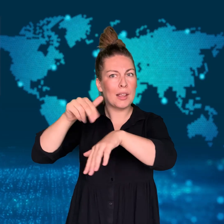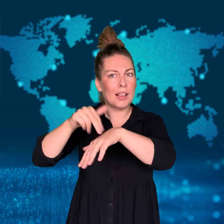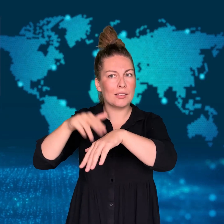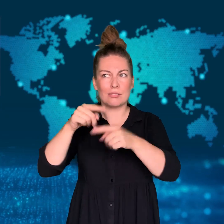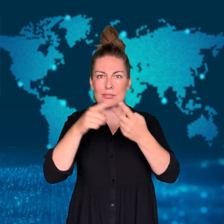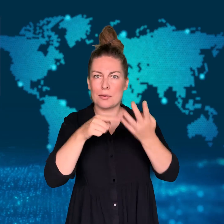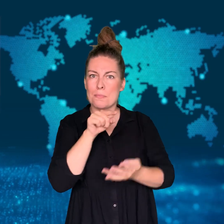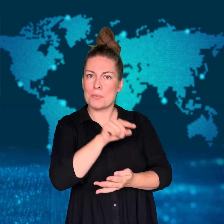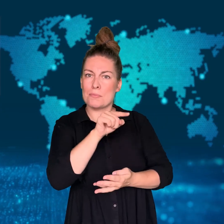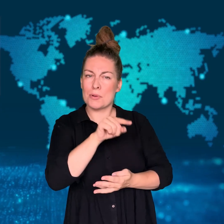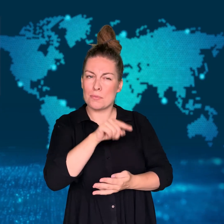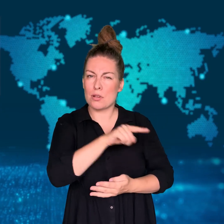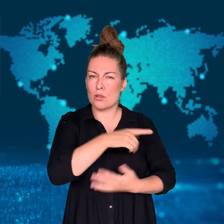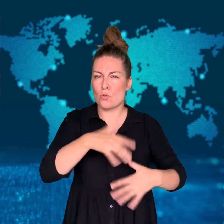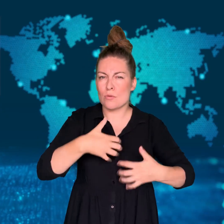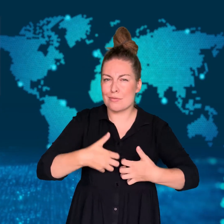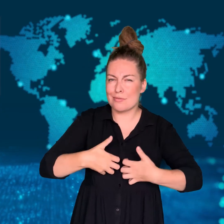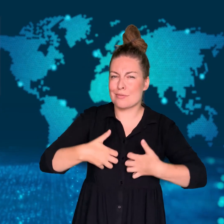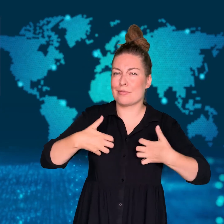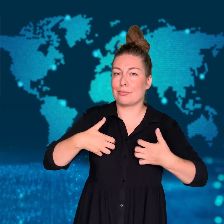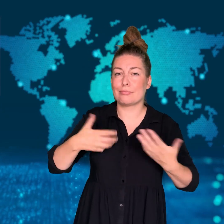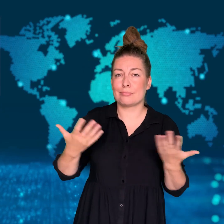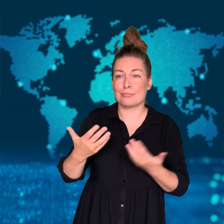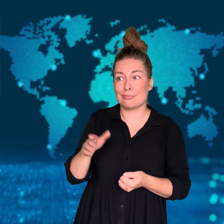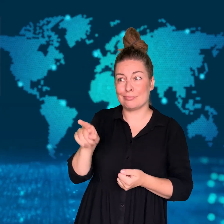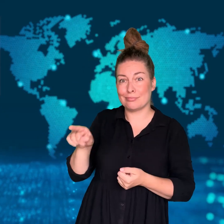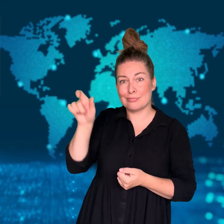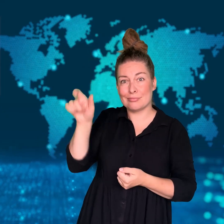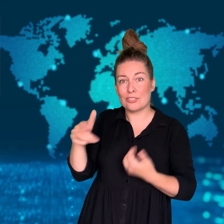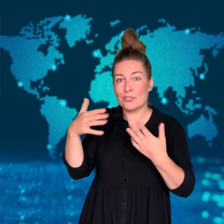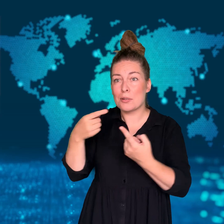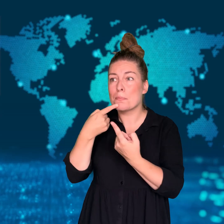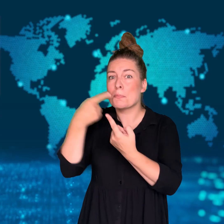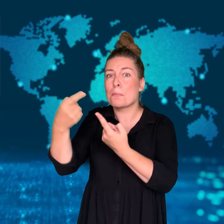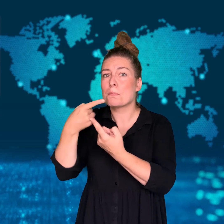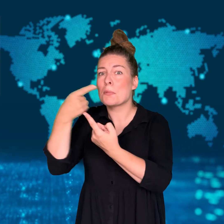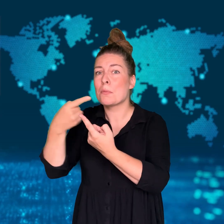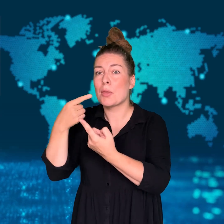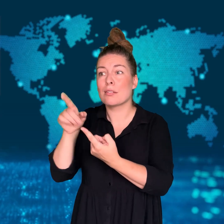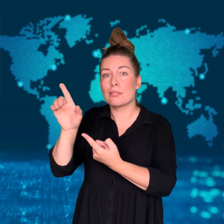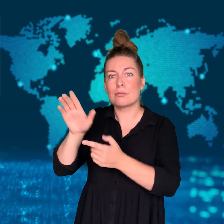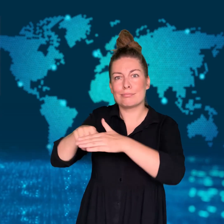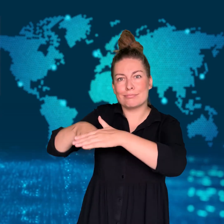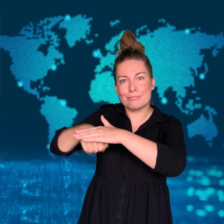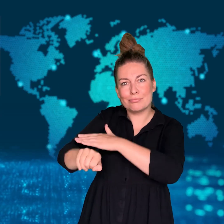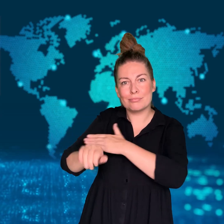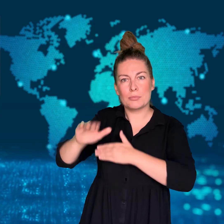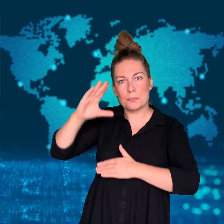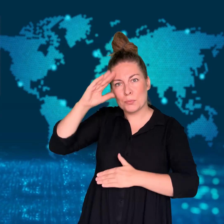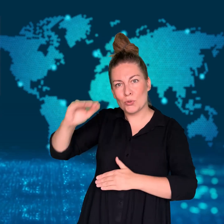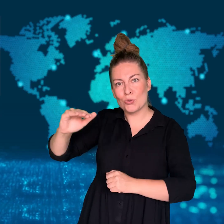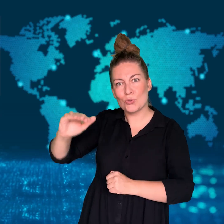The boy was the son of an enemy who handed over evidence against him.